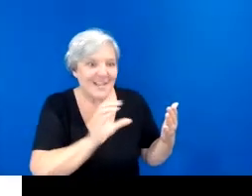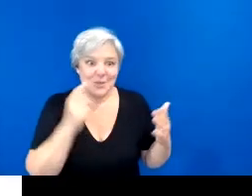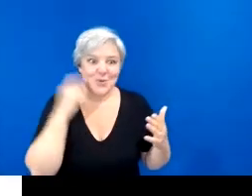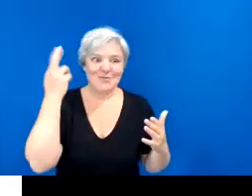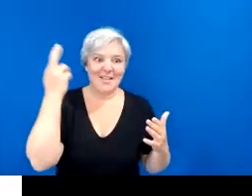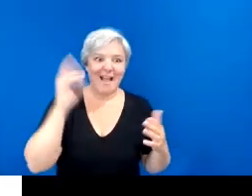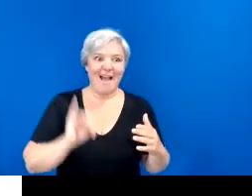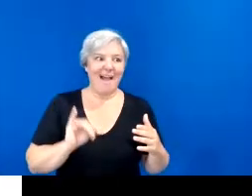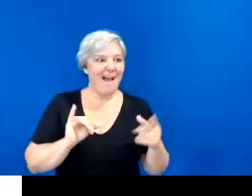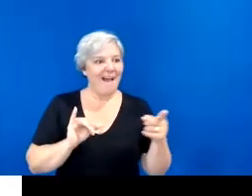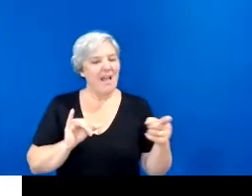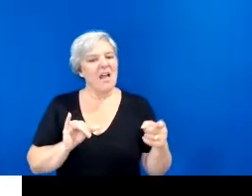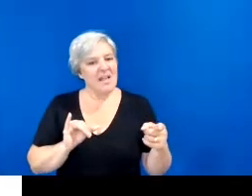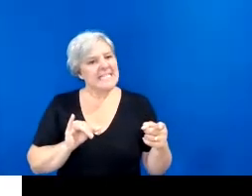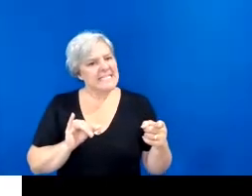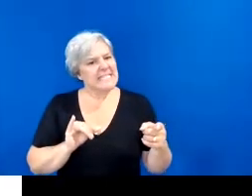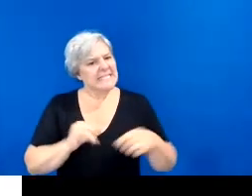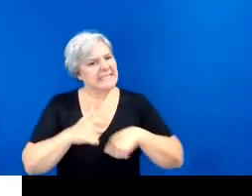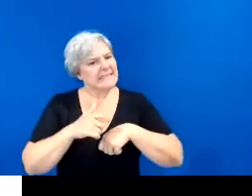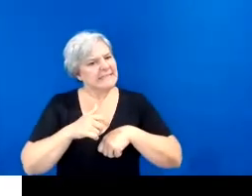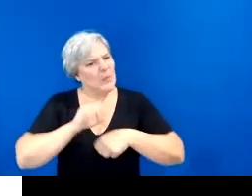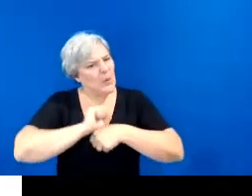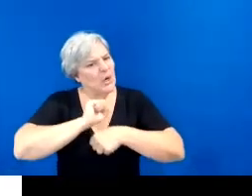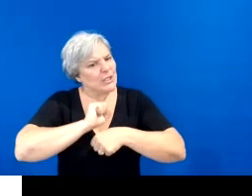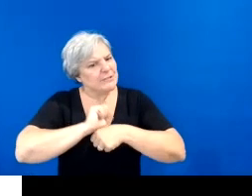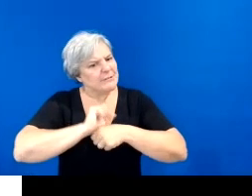there is some work that is involved in using OER.